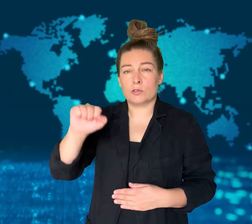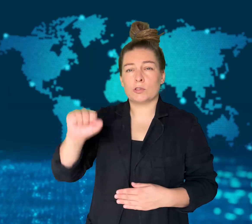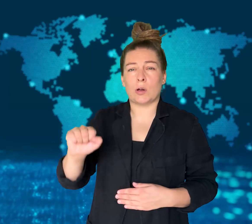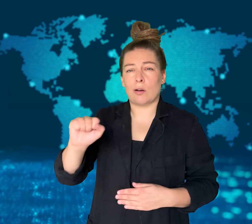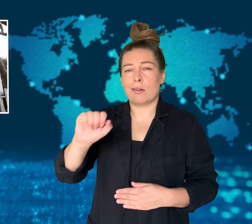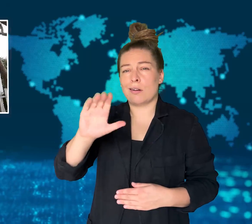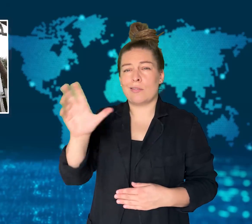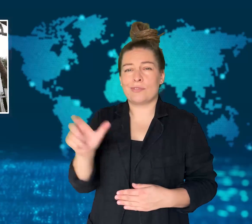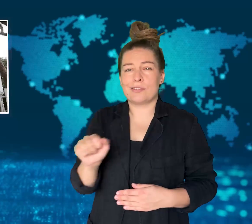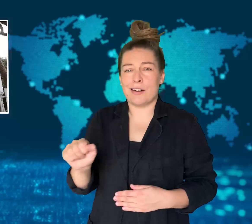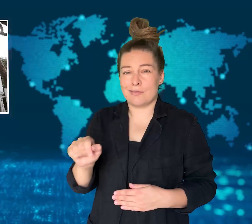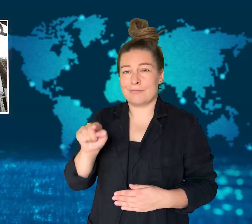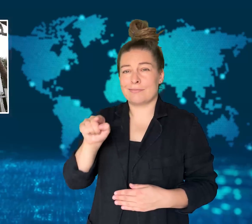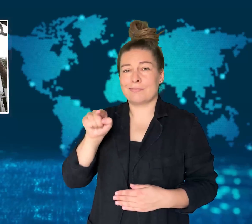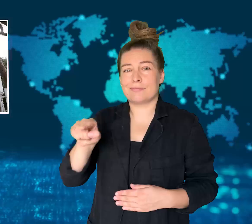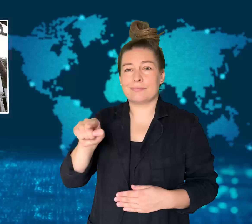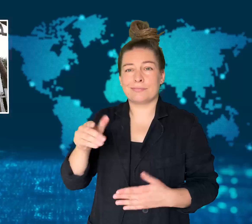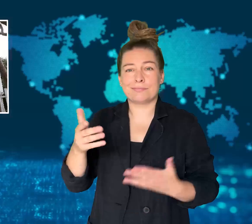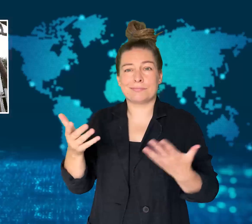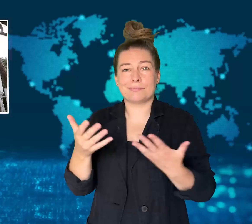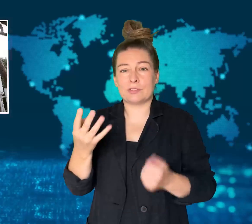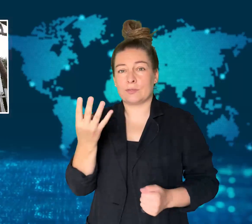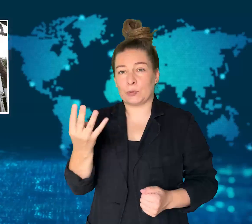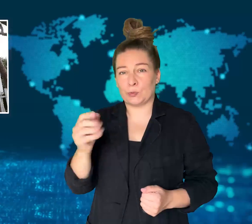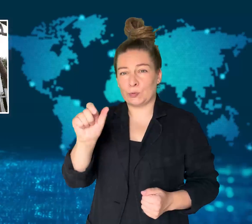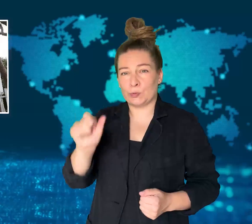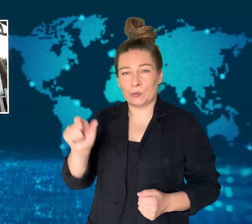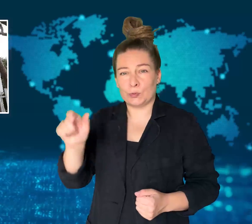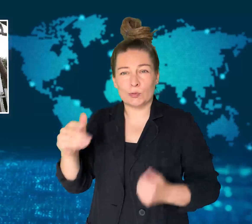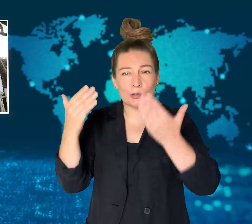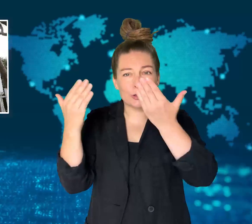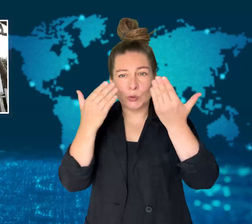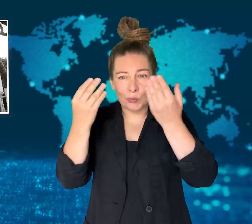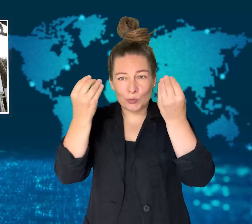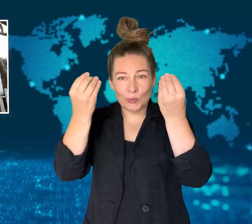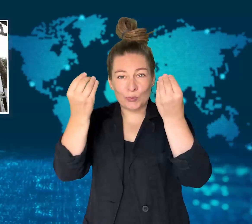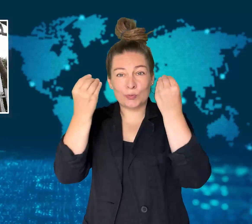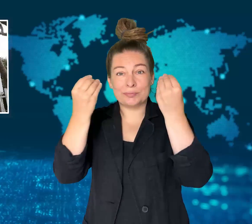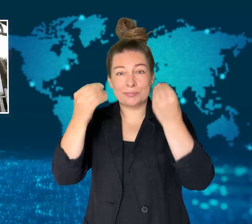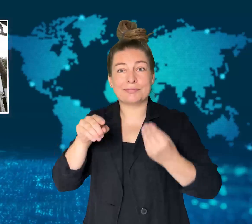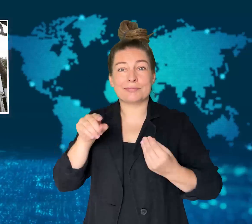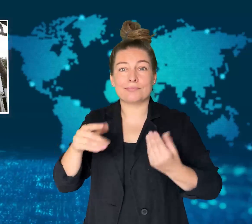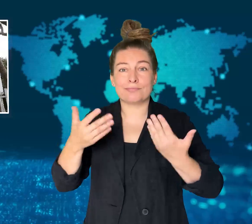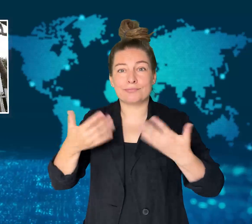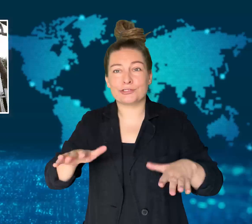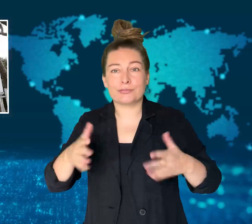[MONIKA]: Four students are facing disciplinary action for